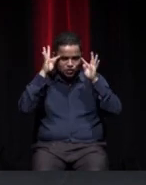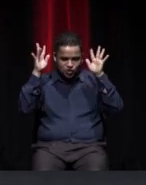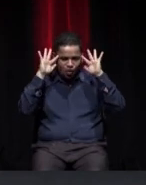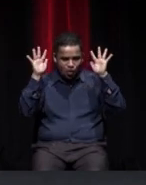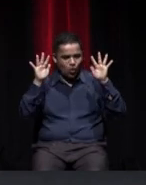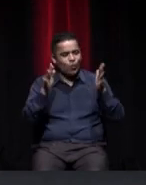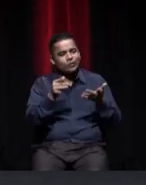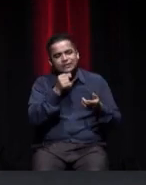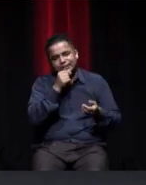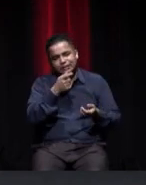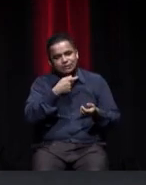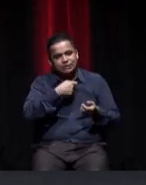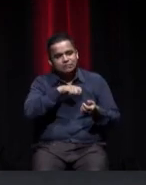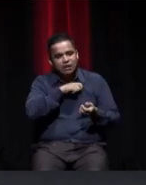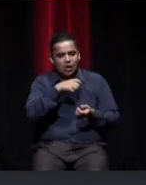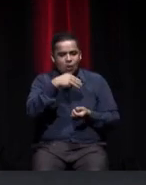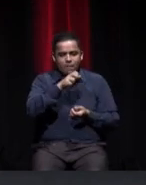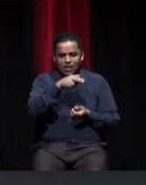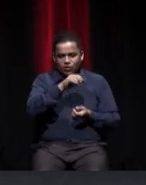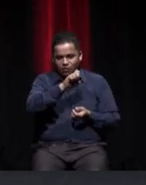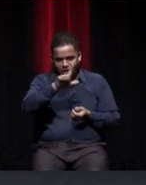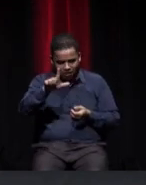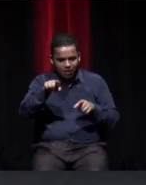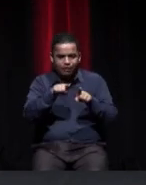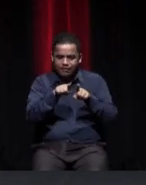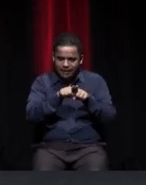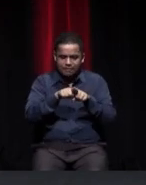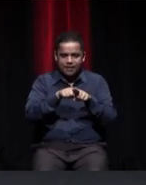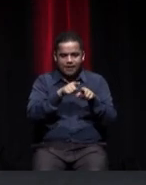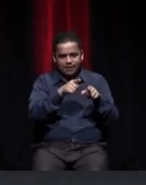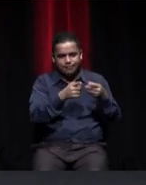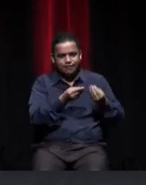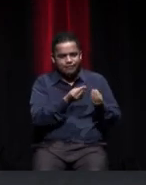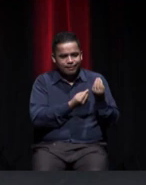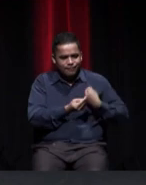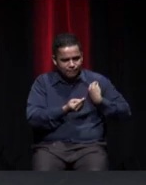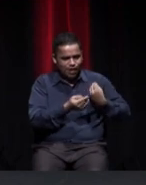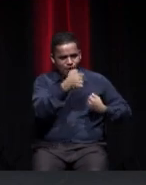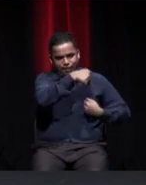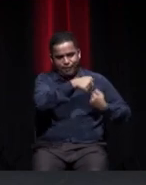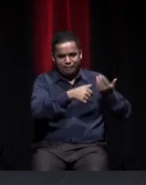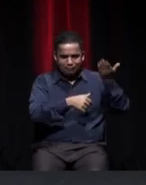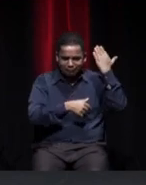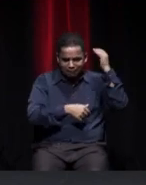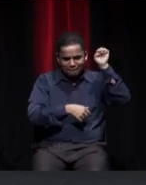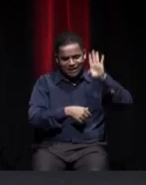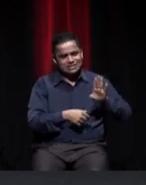The Spaniard Manuel Castels also came to Brazil, was prefaced by former President Fernando Henrique,